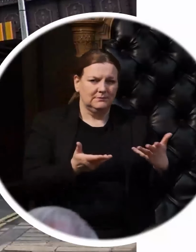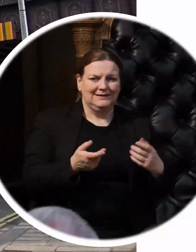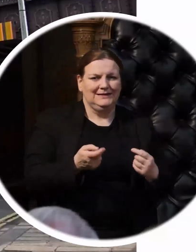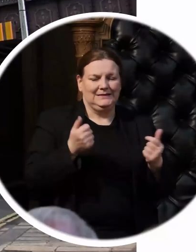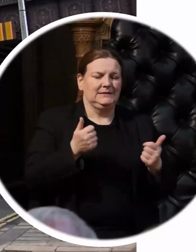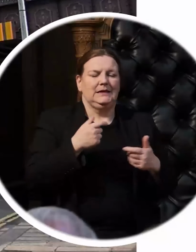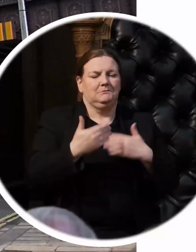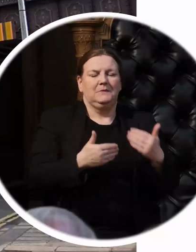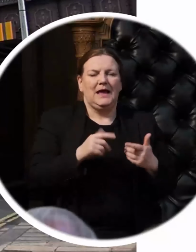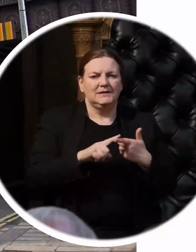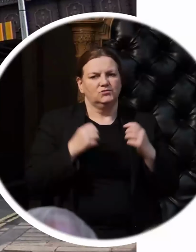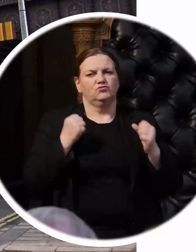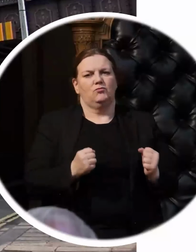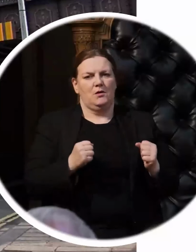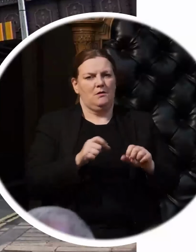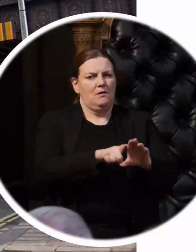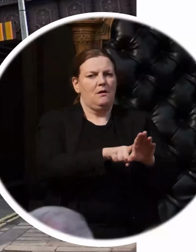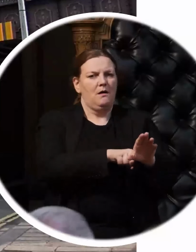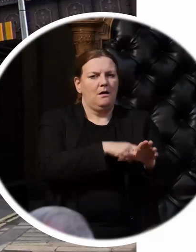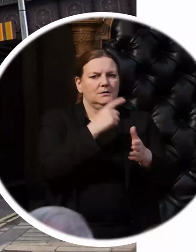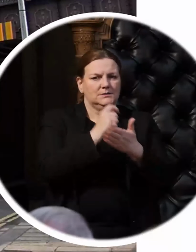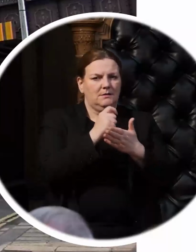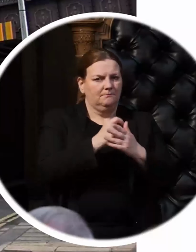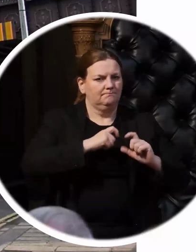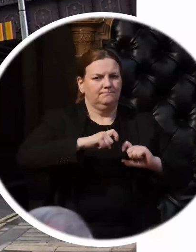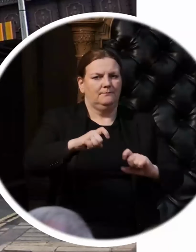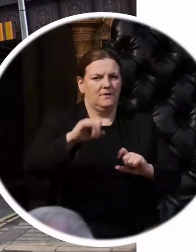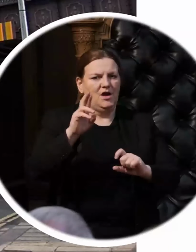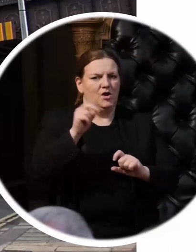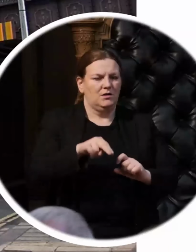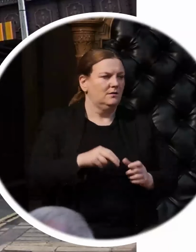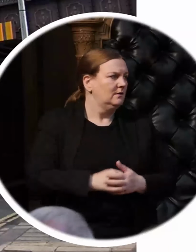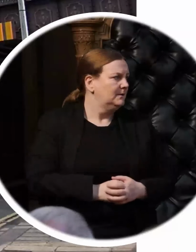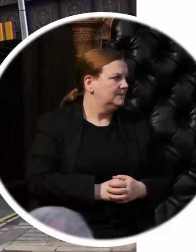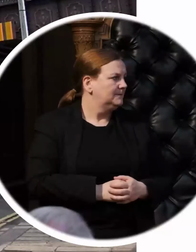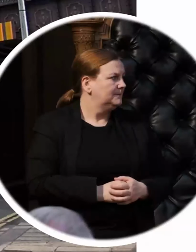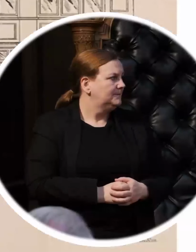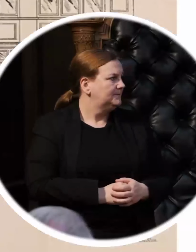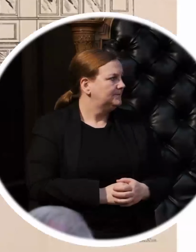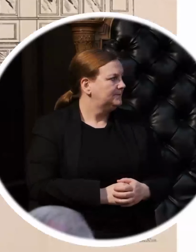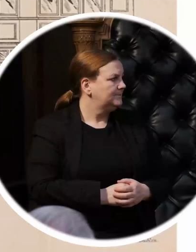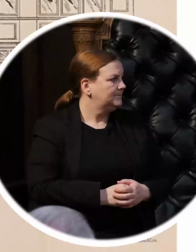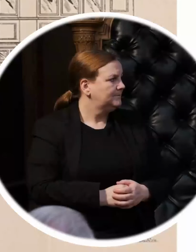And of course, it's strong and it lasts a very, very long time and it's highly decorative.